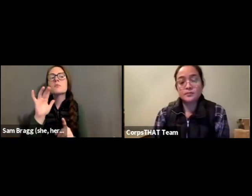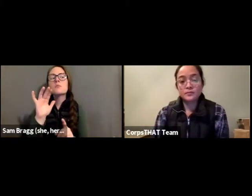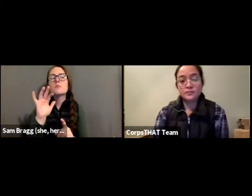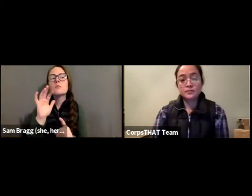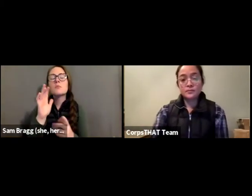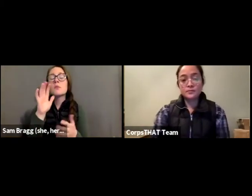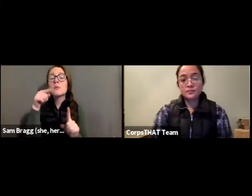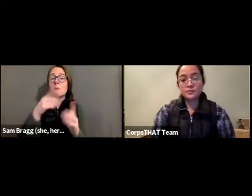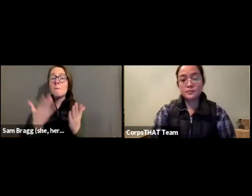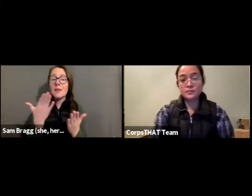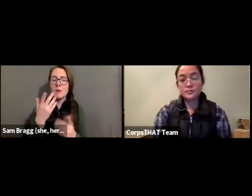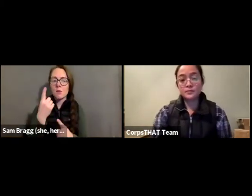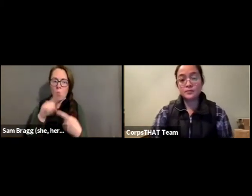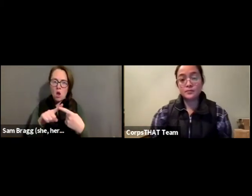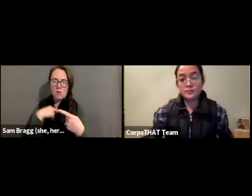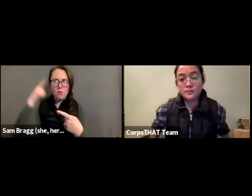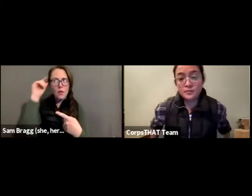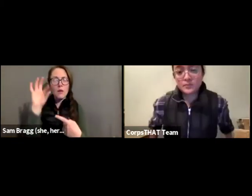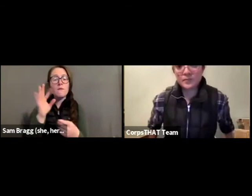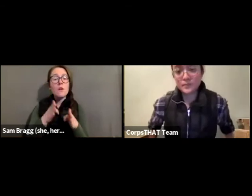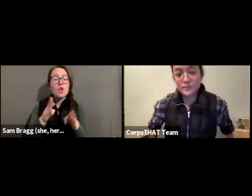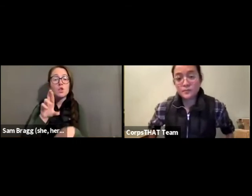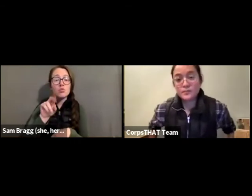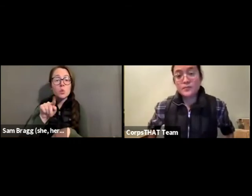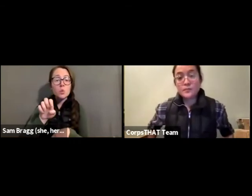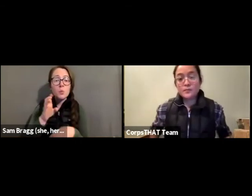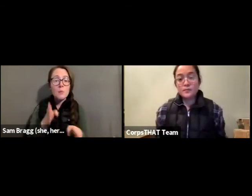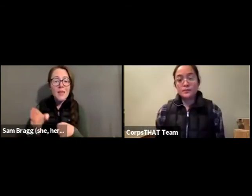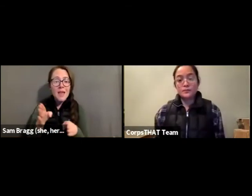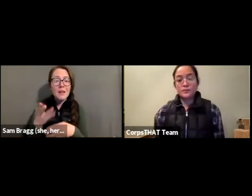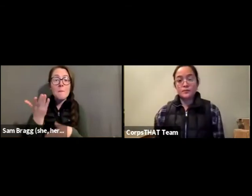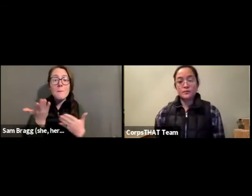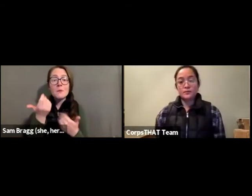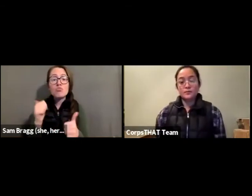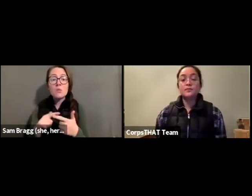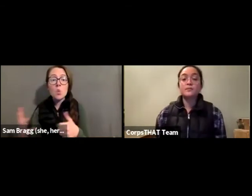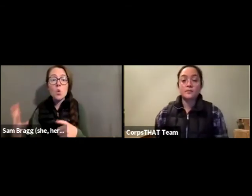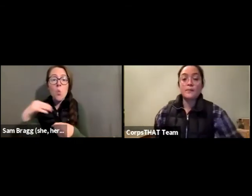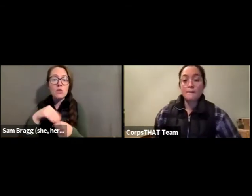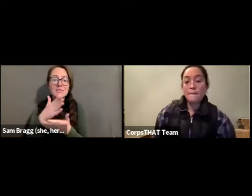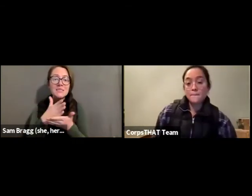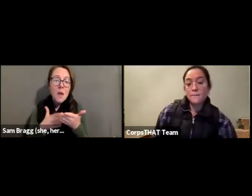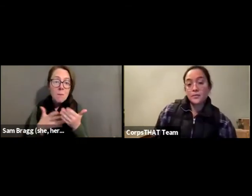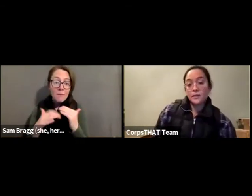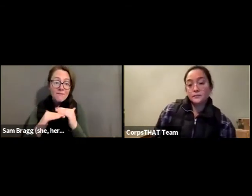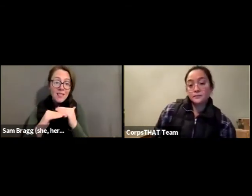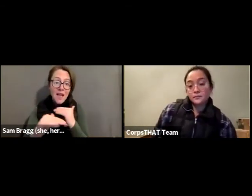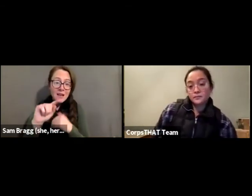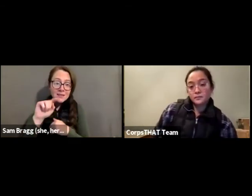the trip there's maybe one thing that i can think of when it comes to route planning and inclusion